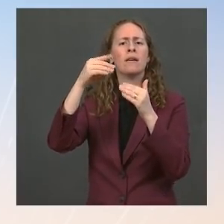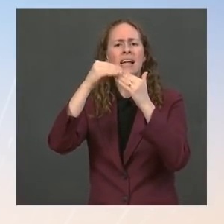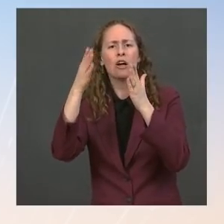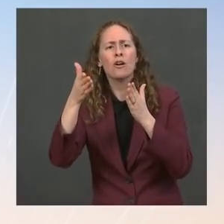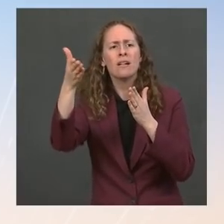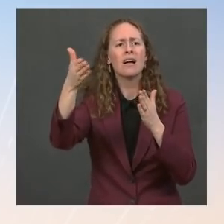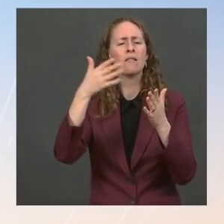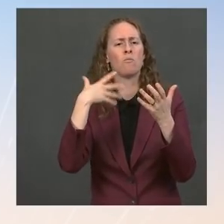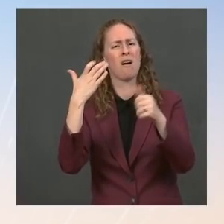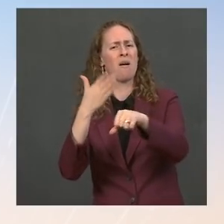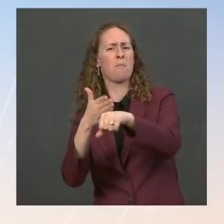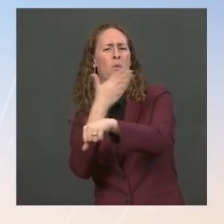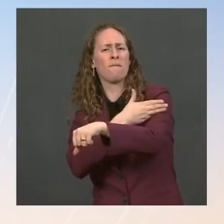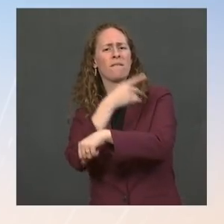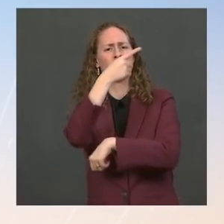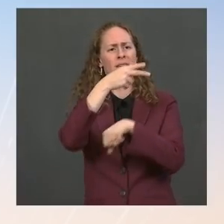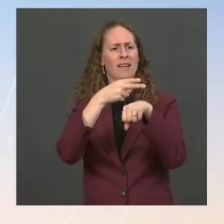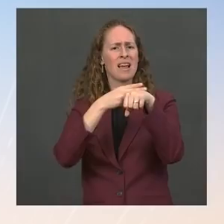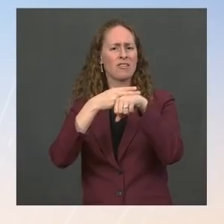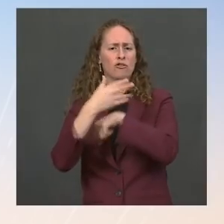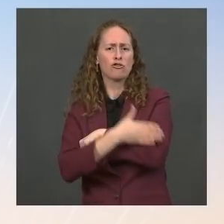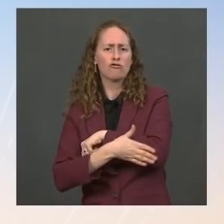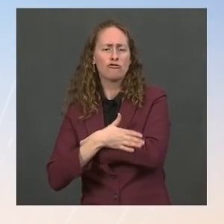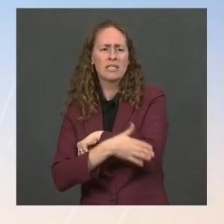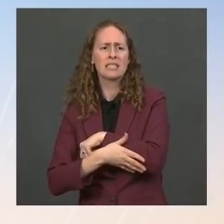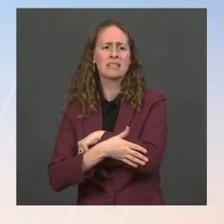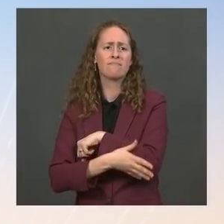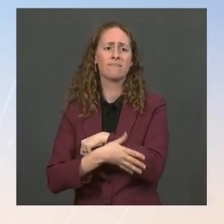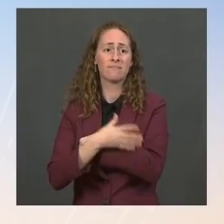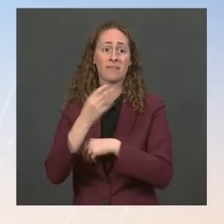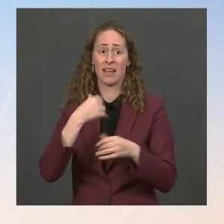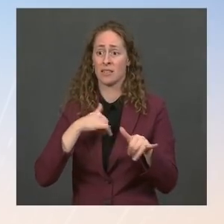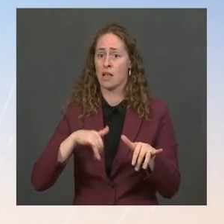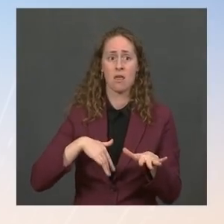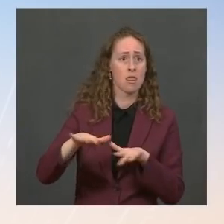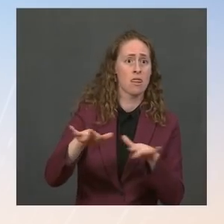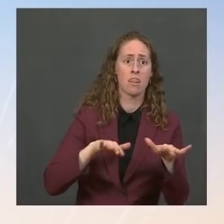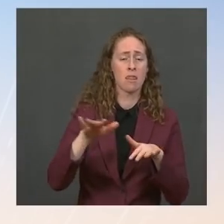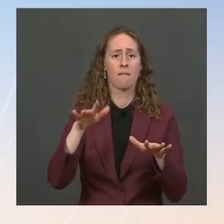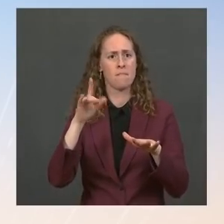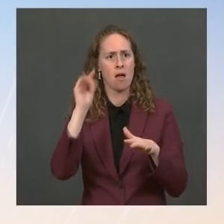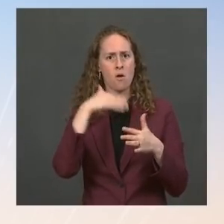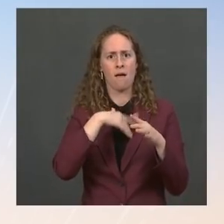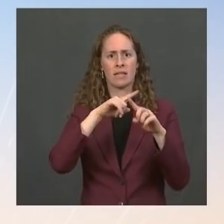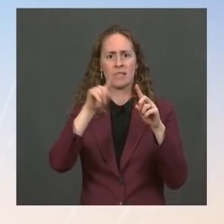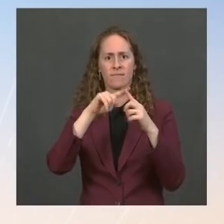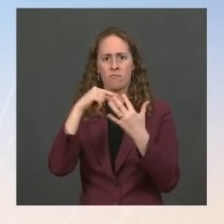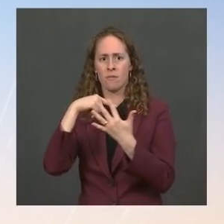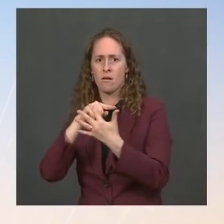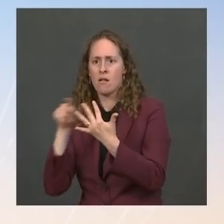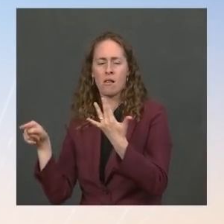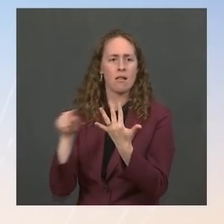We're doing all of these pieces at the same time; it is not just one at the same time. But I can't predict for you what an assessment would look like